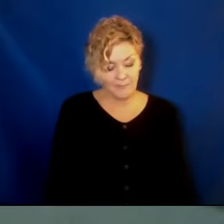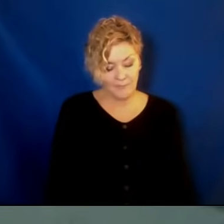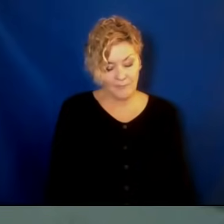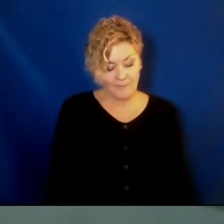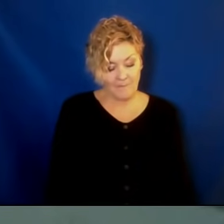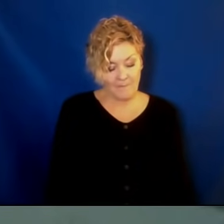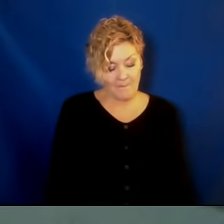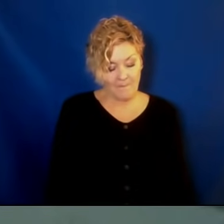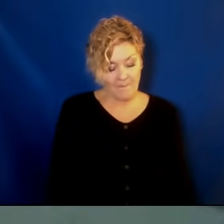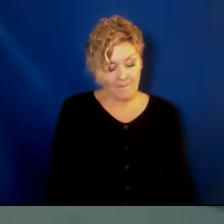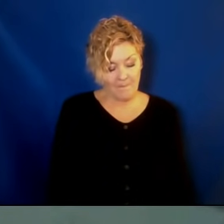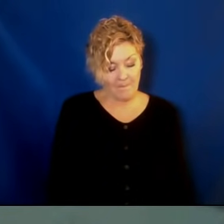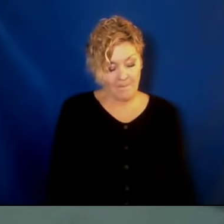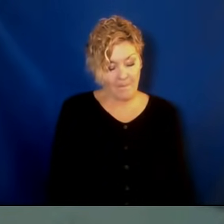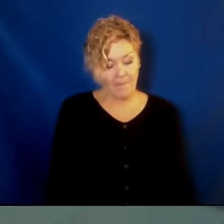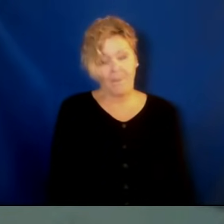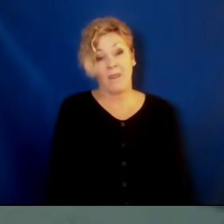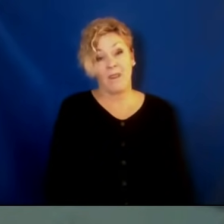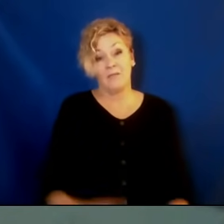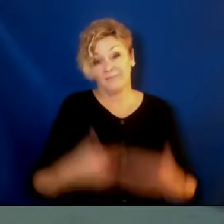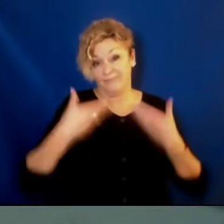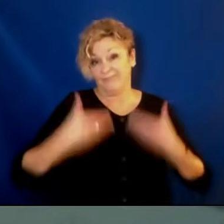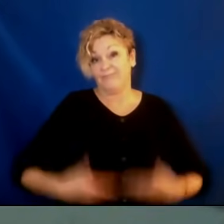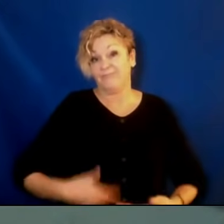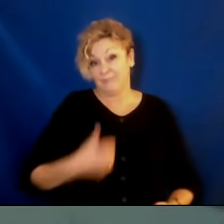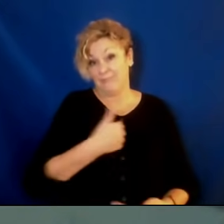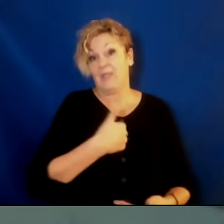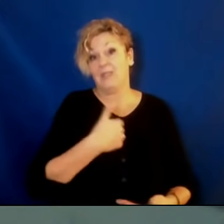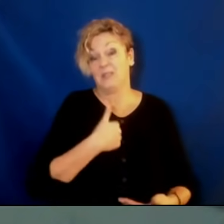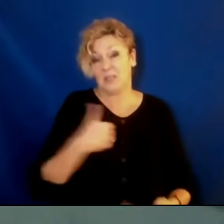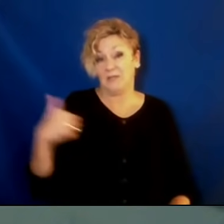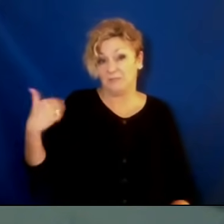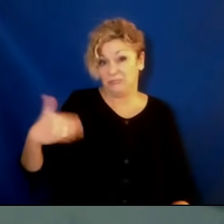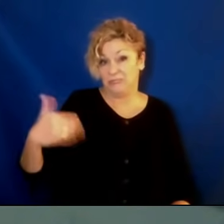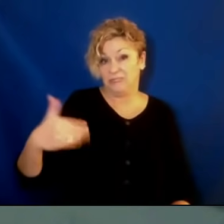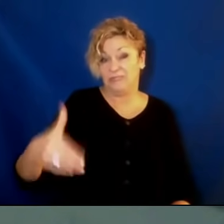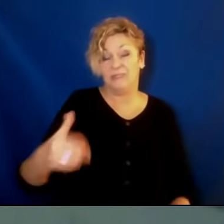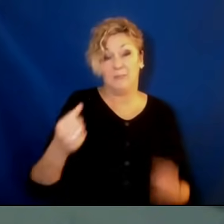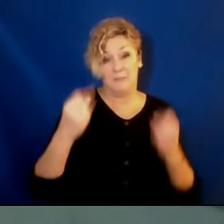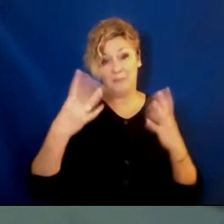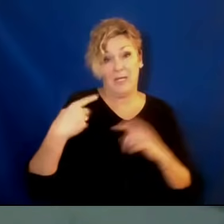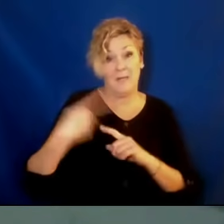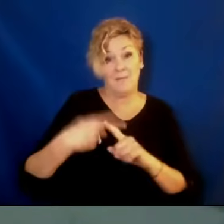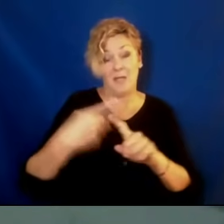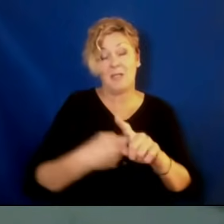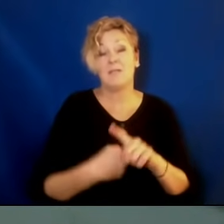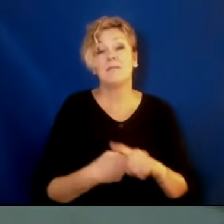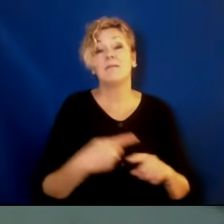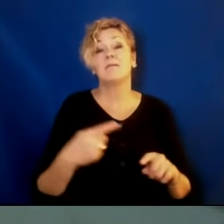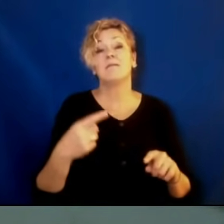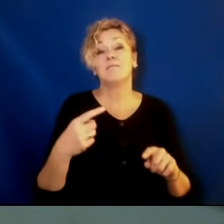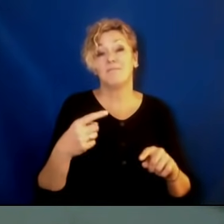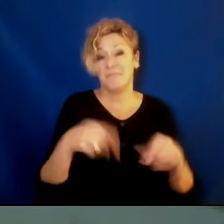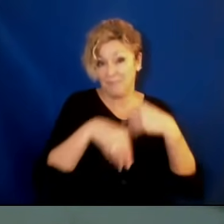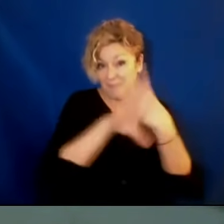communications strategies and specific communities and sectors of our society so we can look at their needs in order to gather